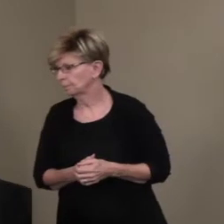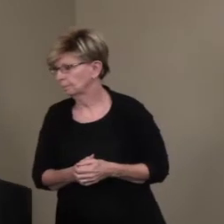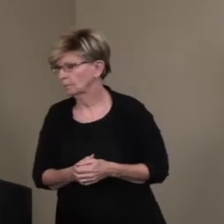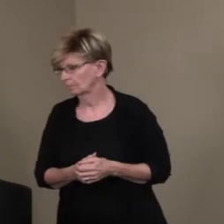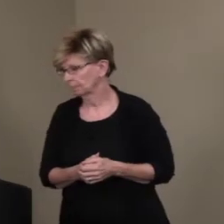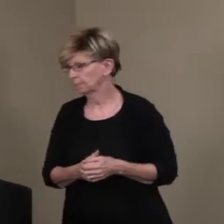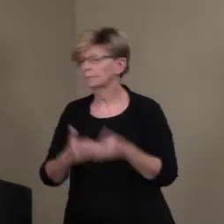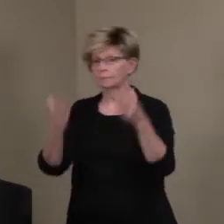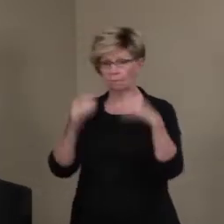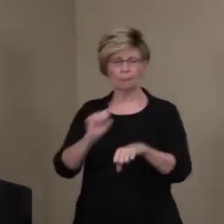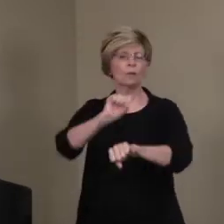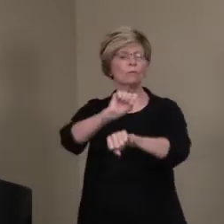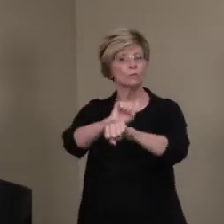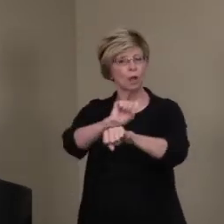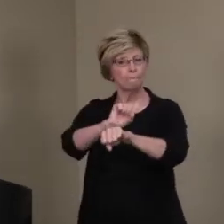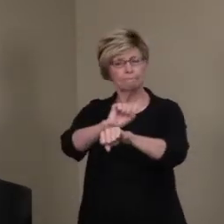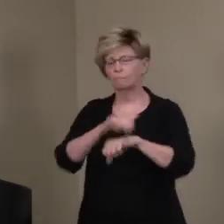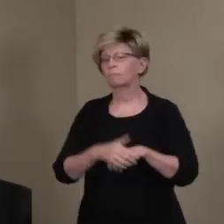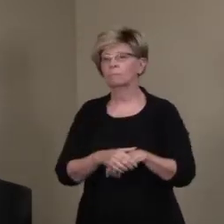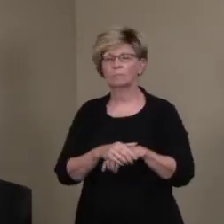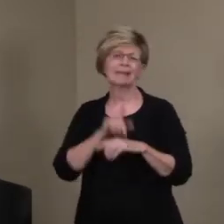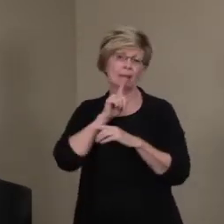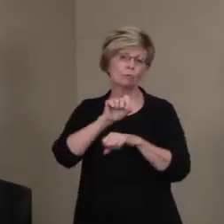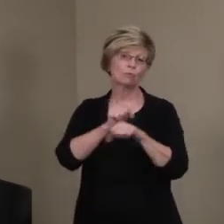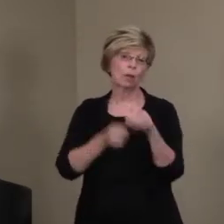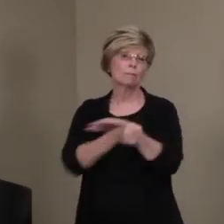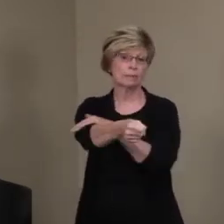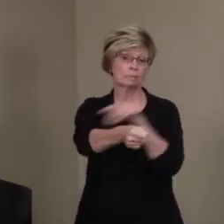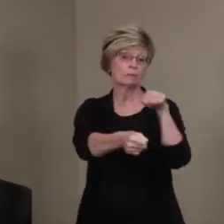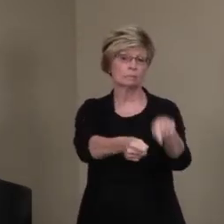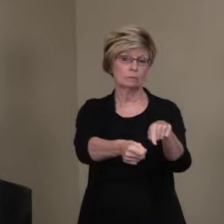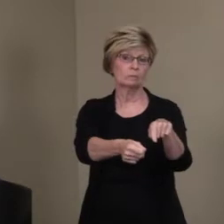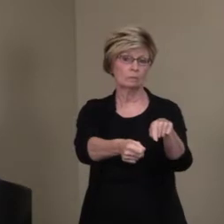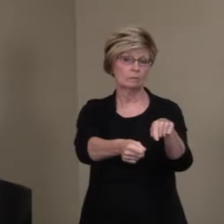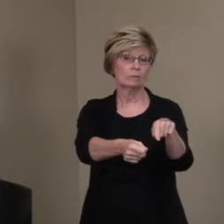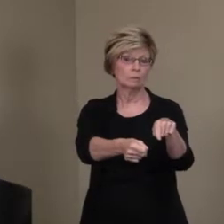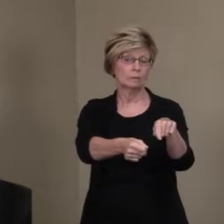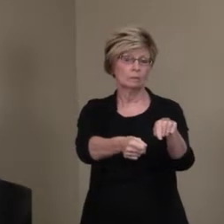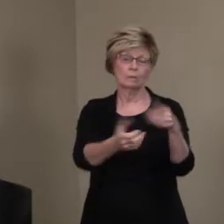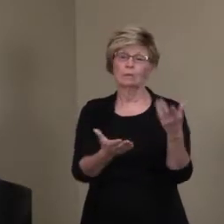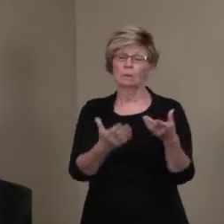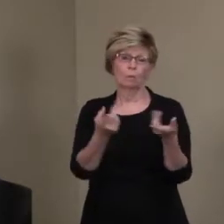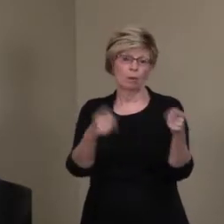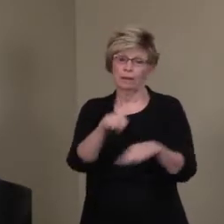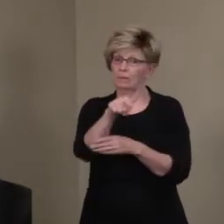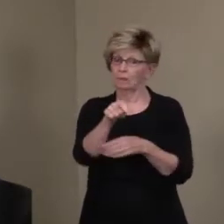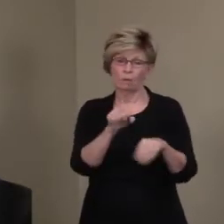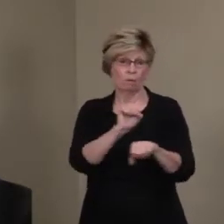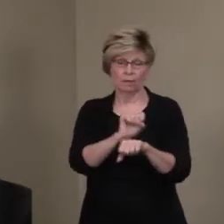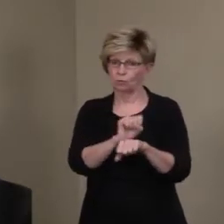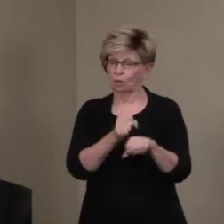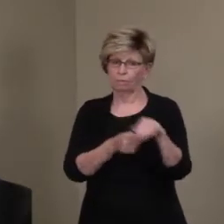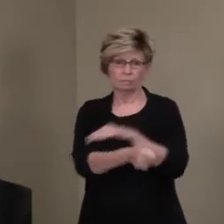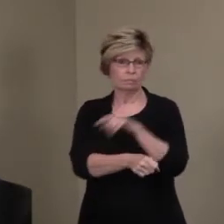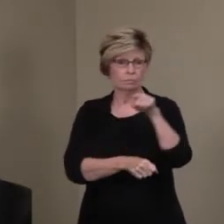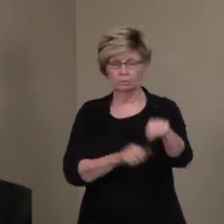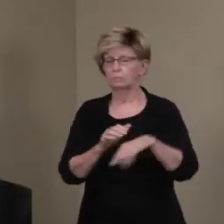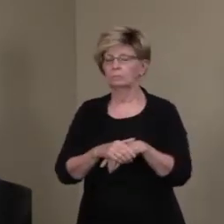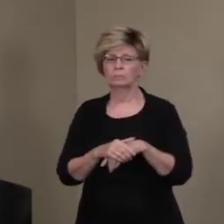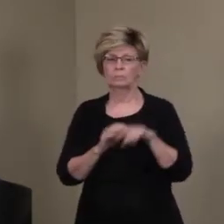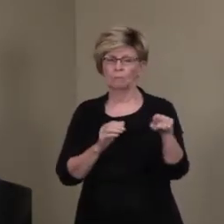do that the next component is job drop placement